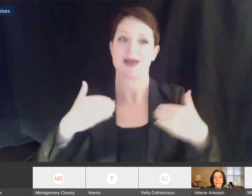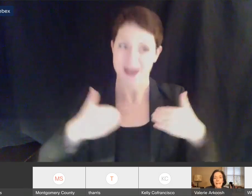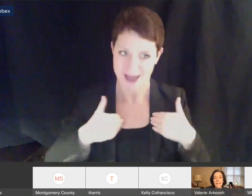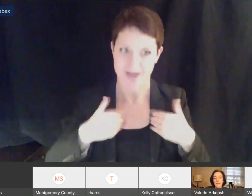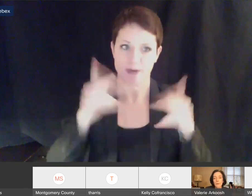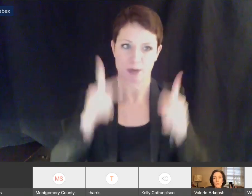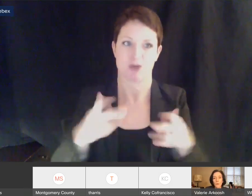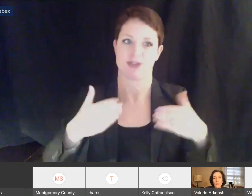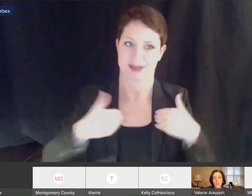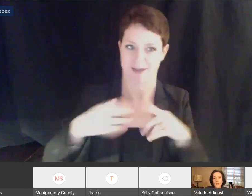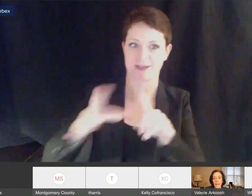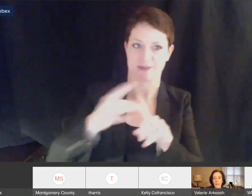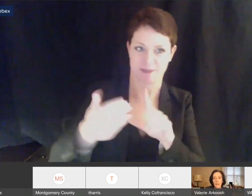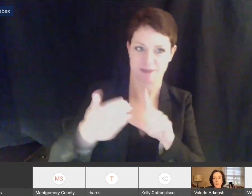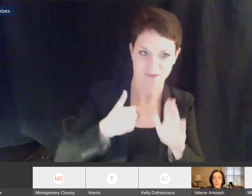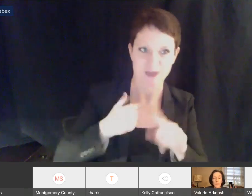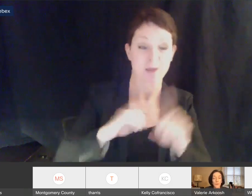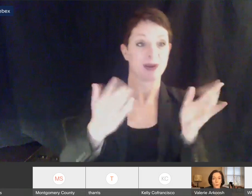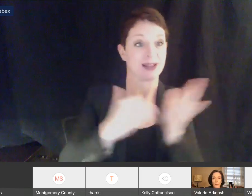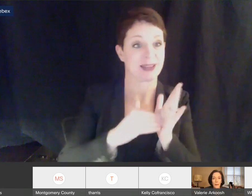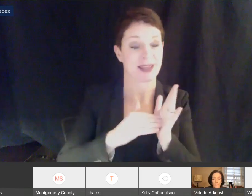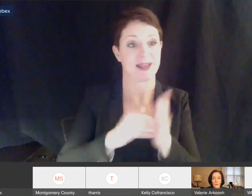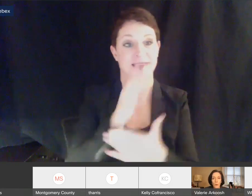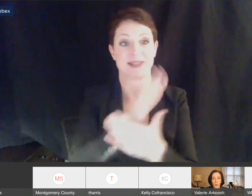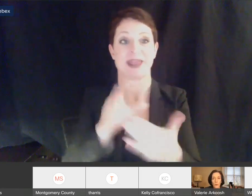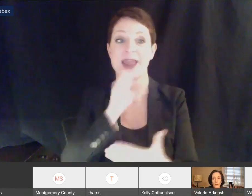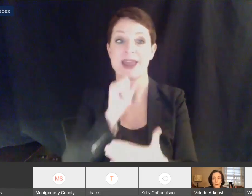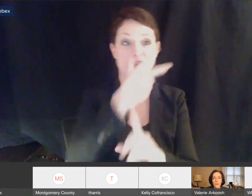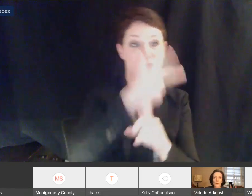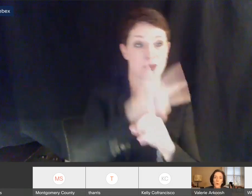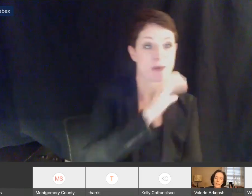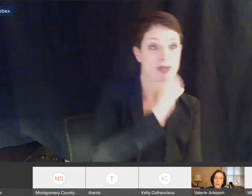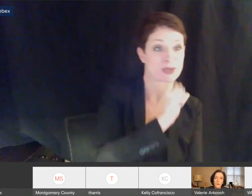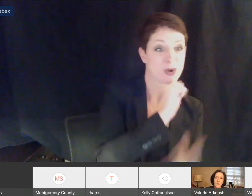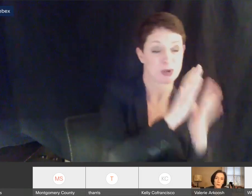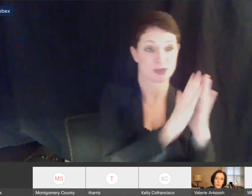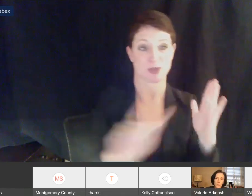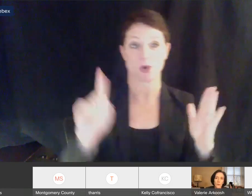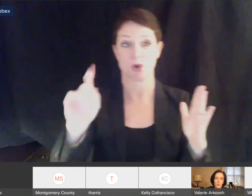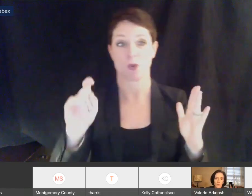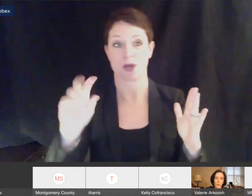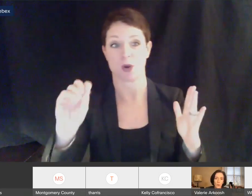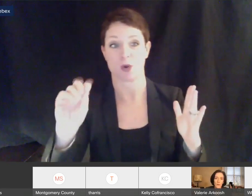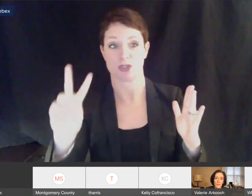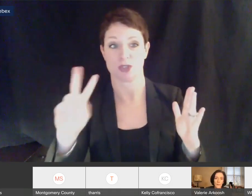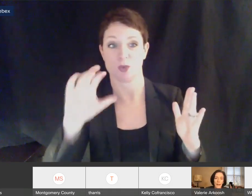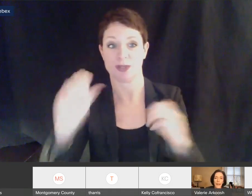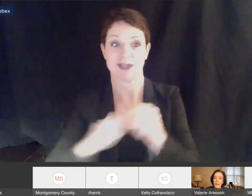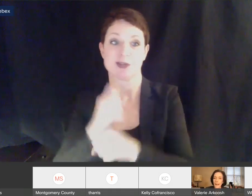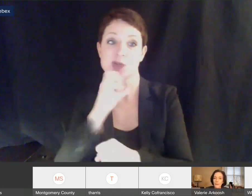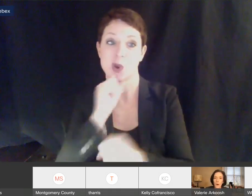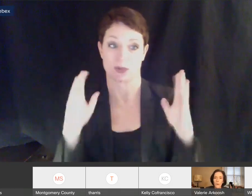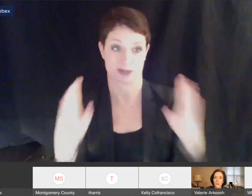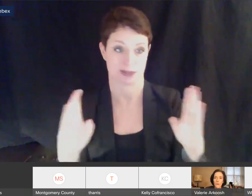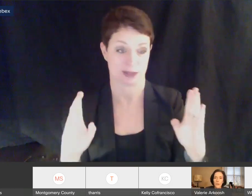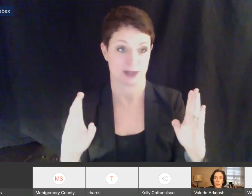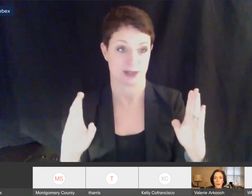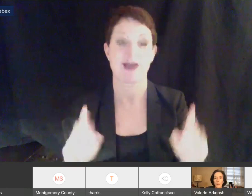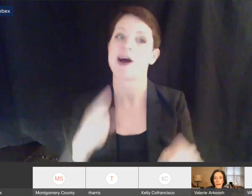Today's individuals range in age from 3 months old to 102 years old, and as always, you can check our